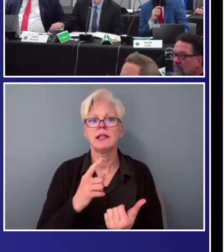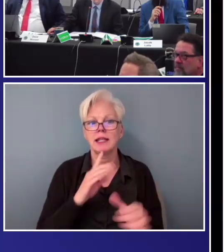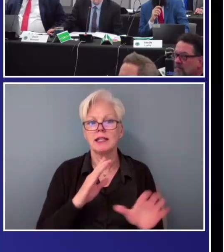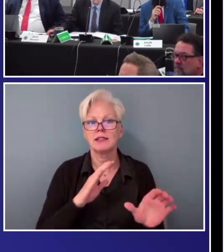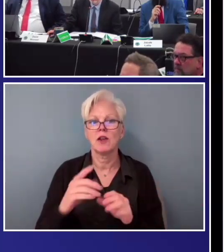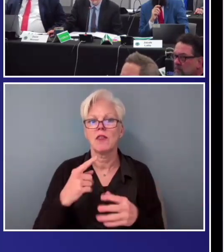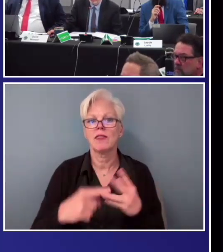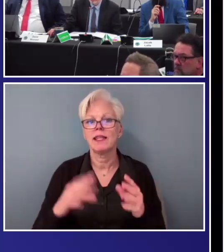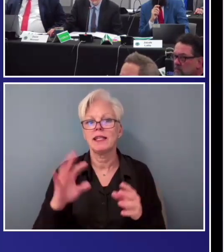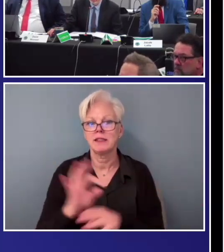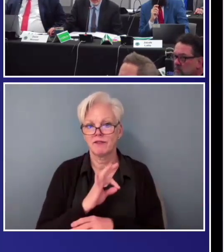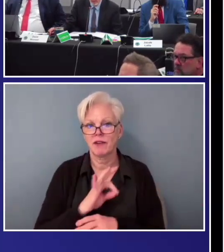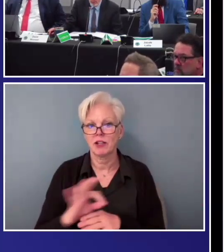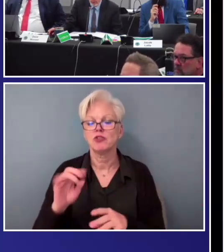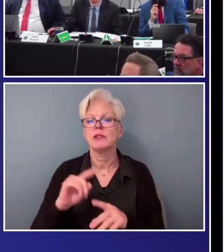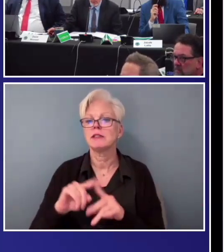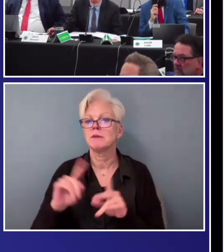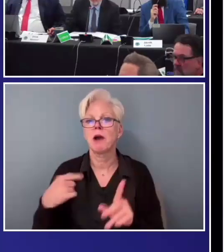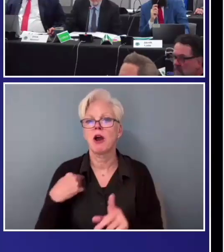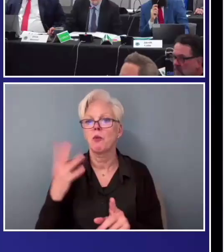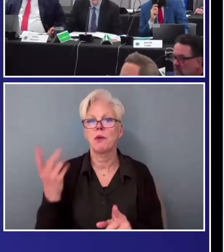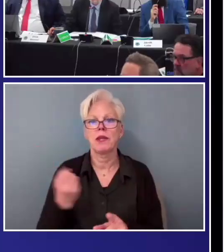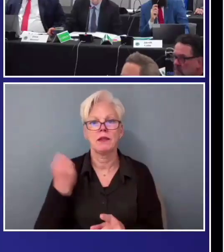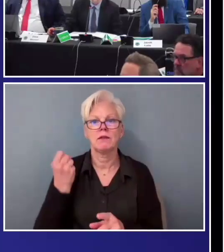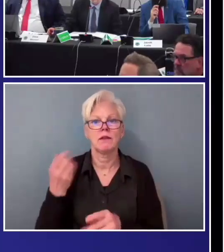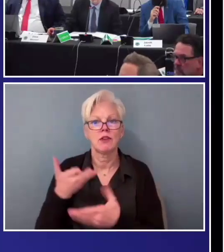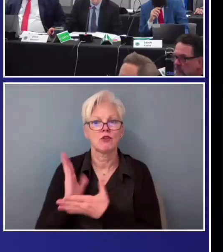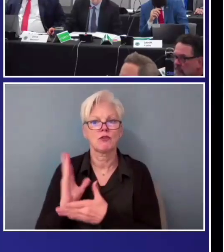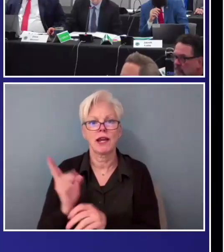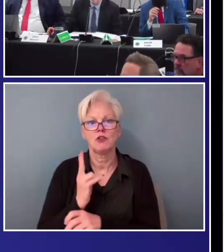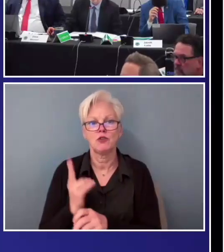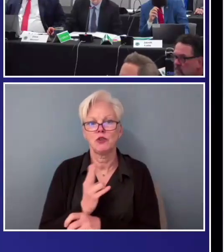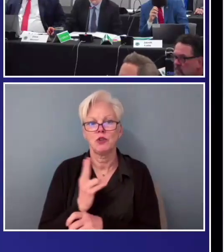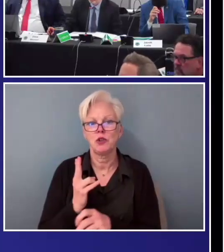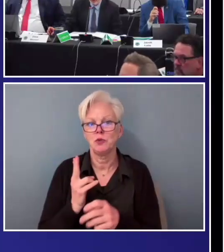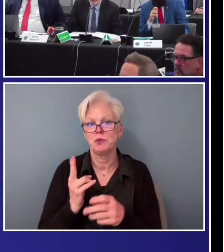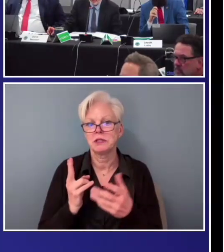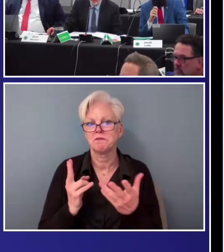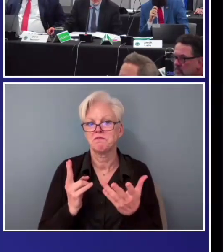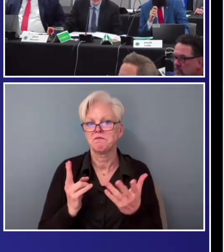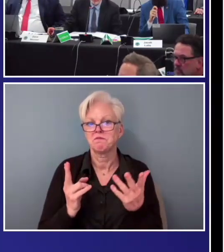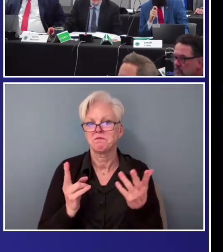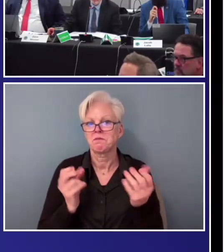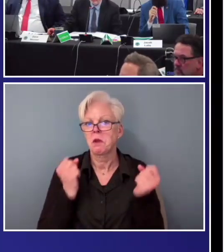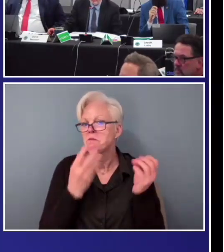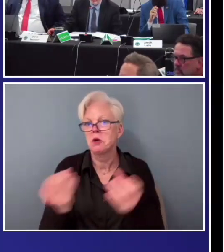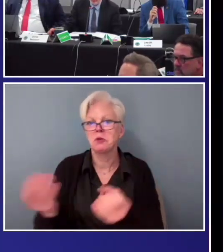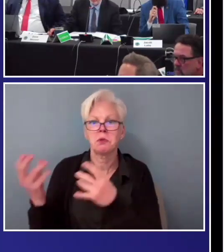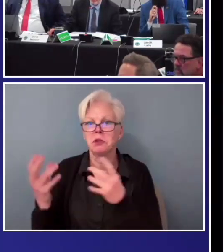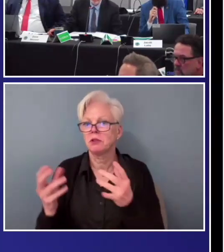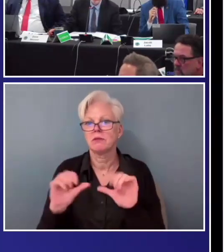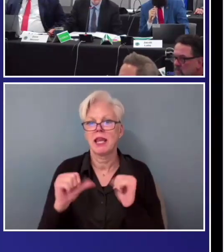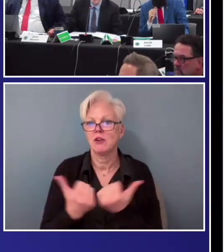functions. But we reserve the right to use even multiple agencies for the same